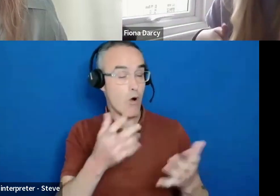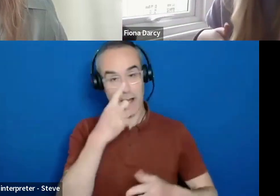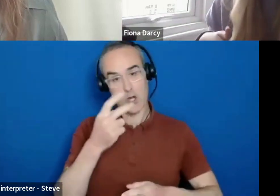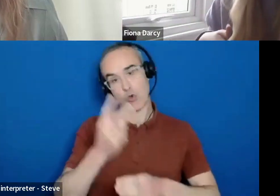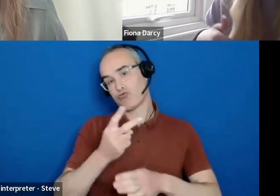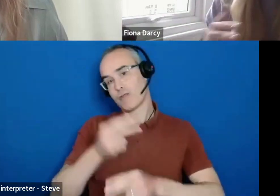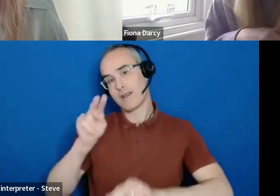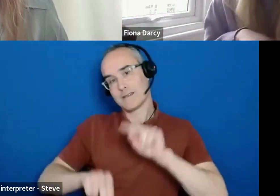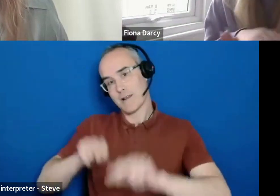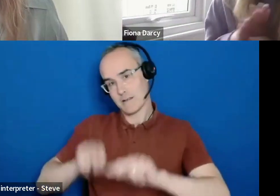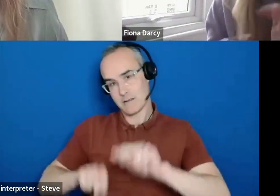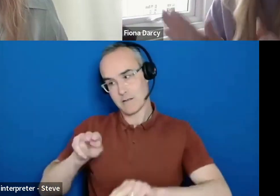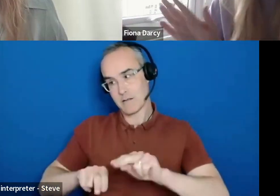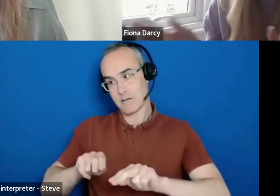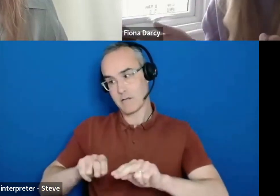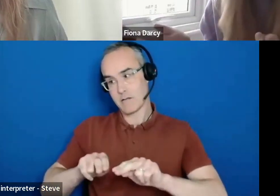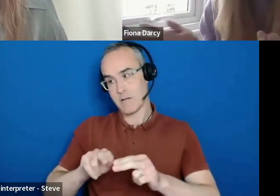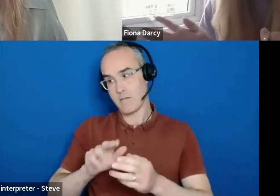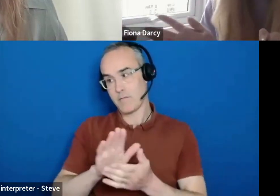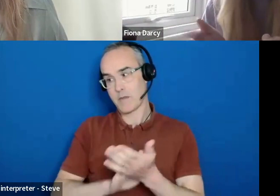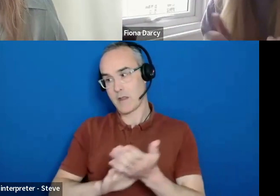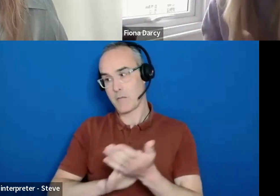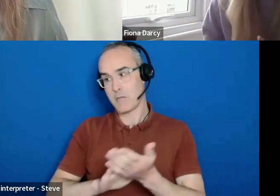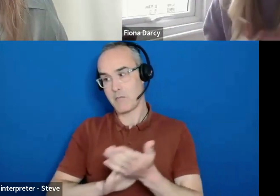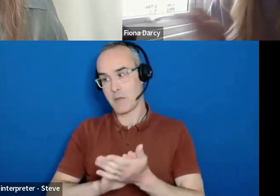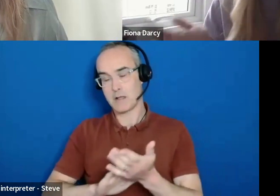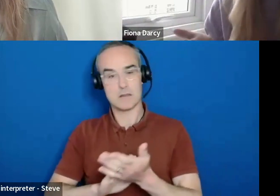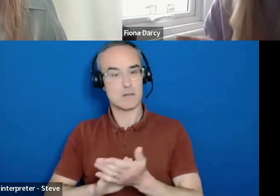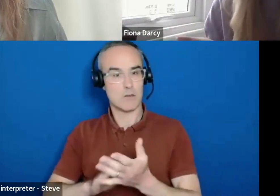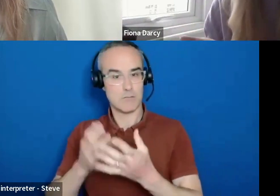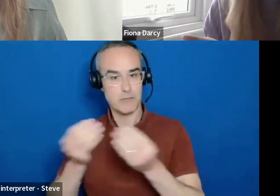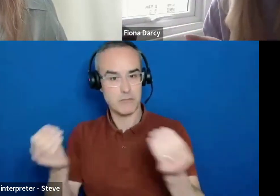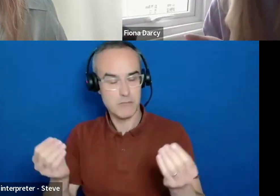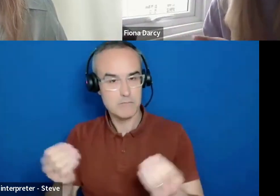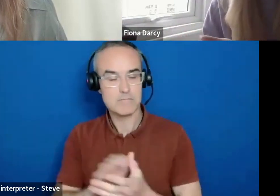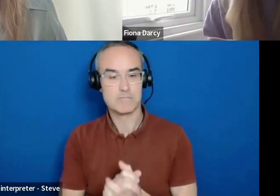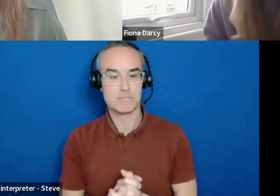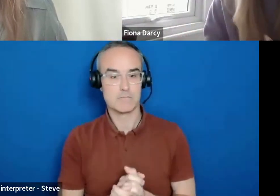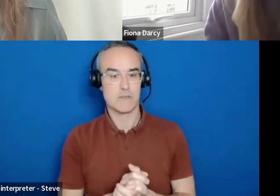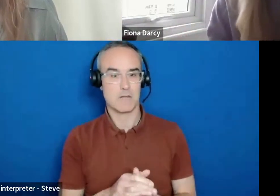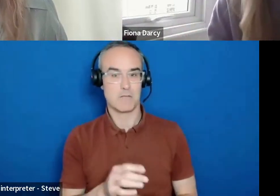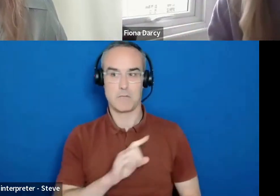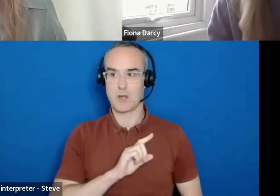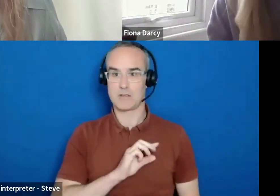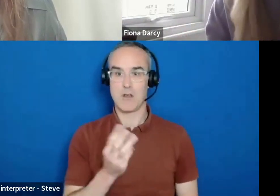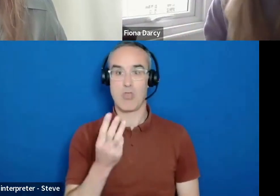whether they've just slipped through the cracks because there's 300 applicants and it's for three roles?